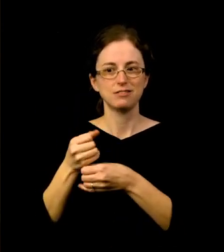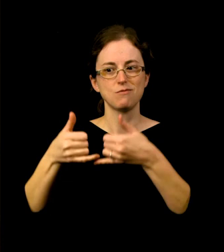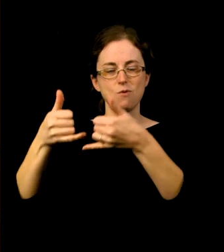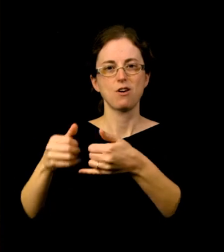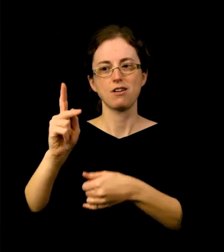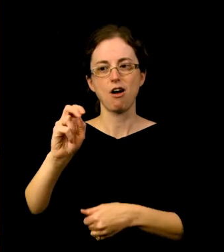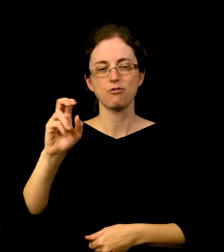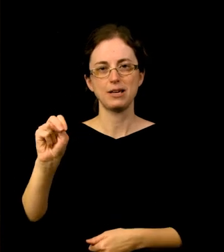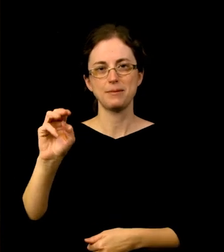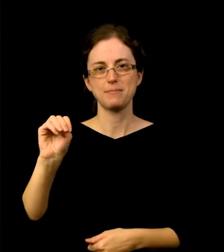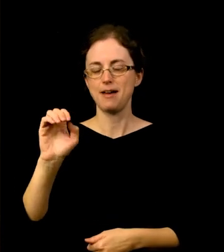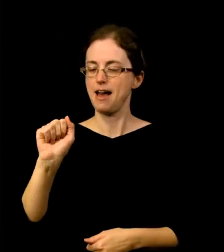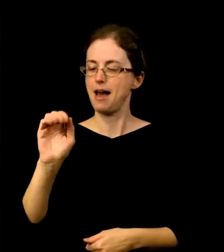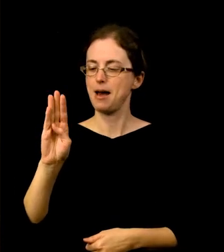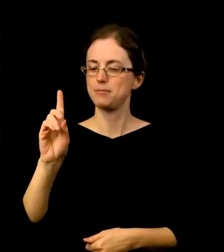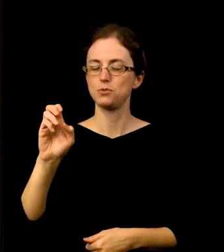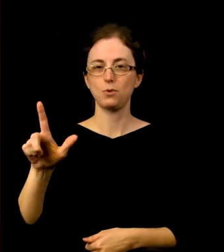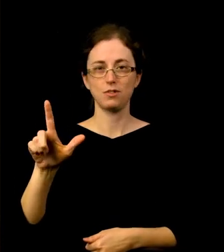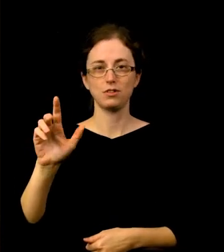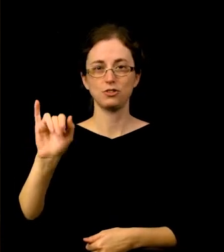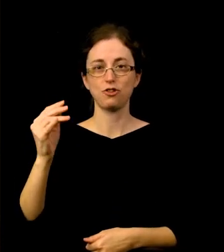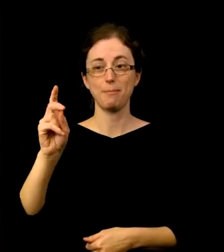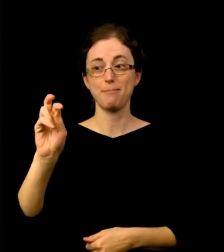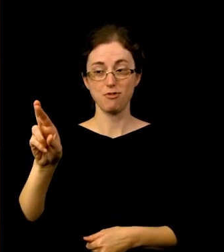and he chose your Portland Art Museum in honor of the work